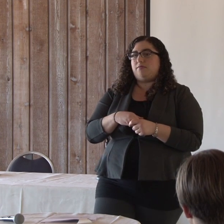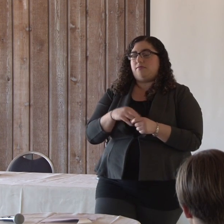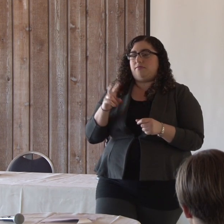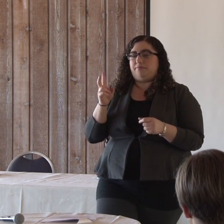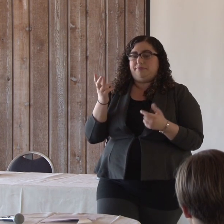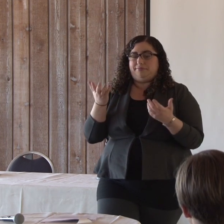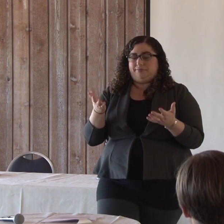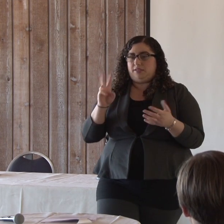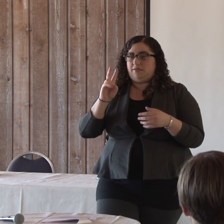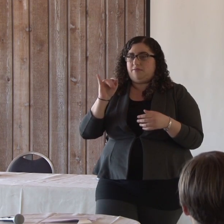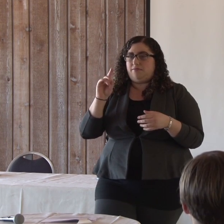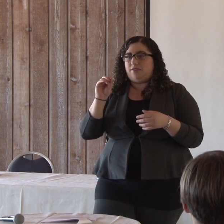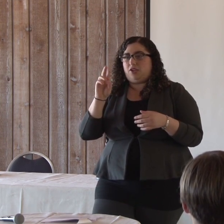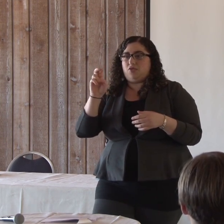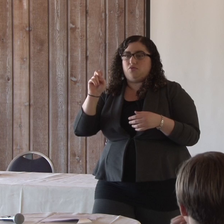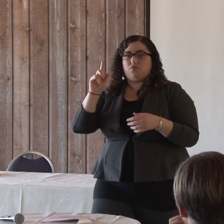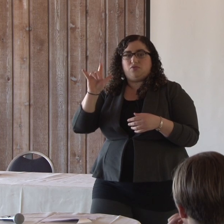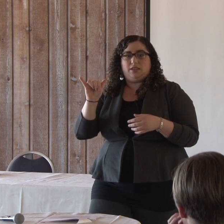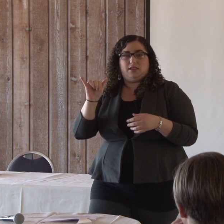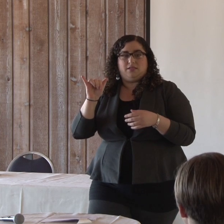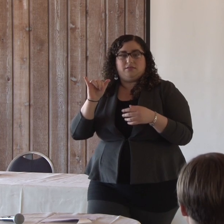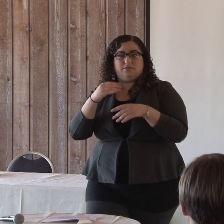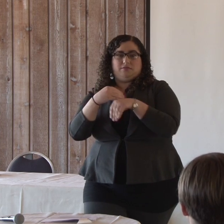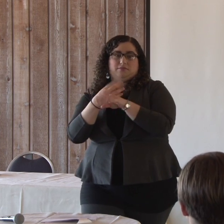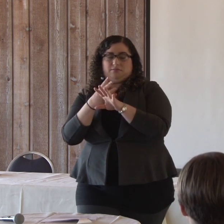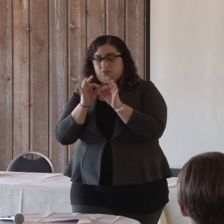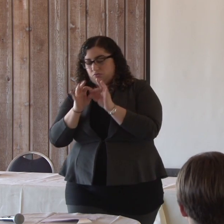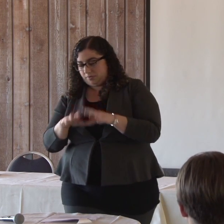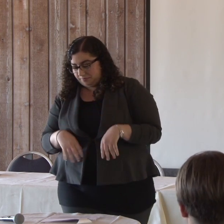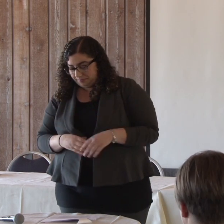I want to talk a little bit about VRI.